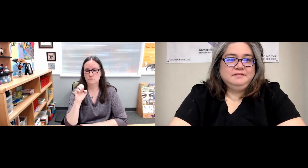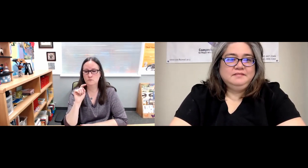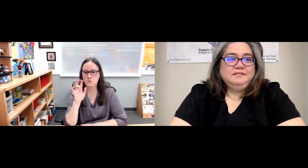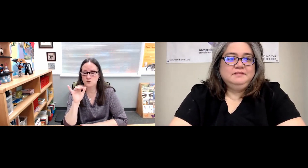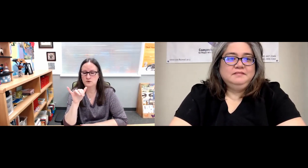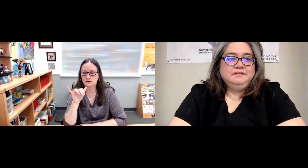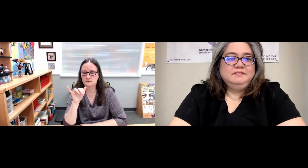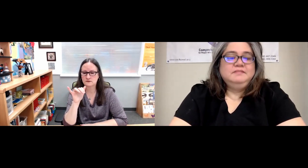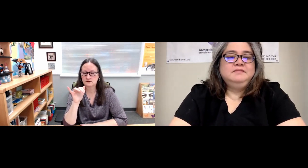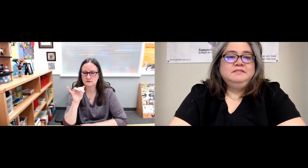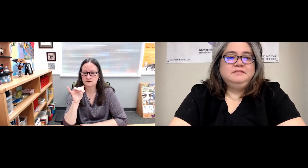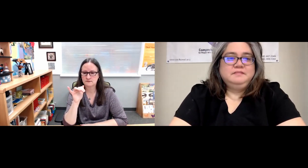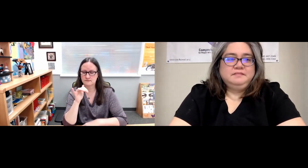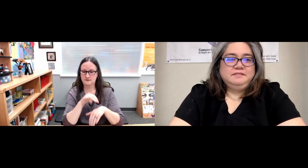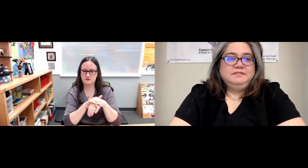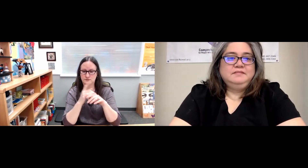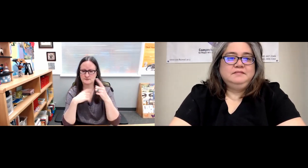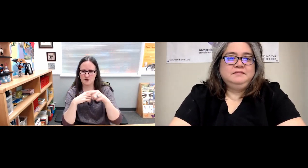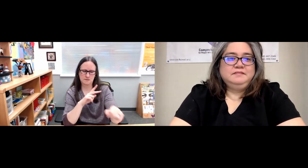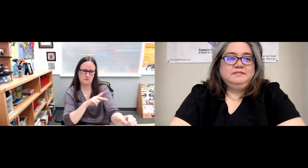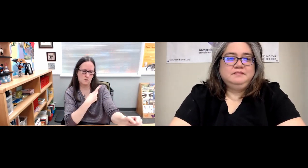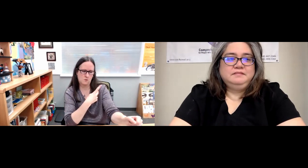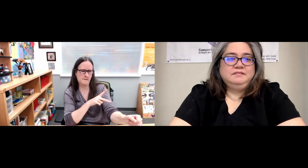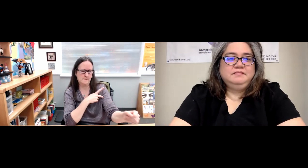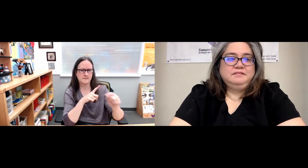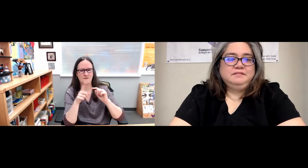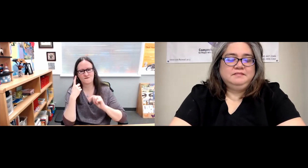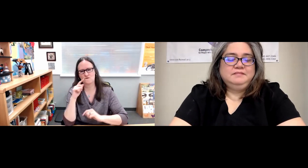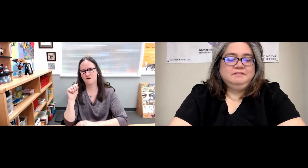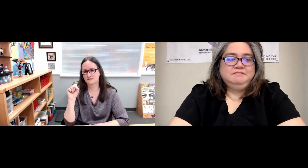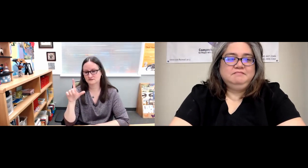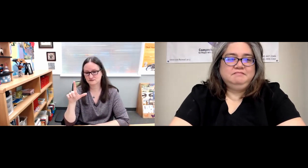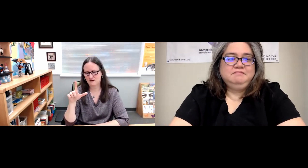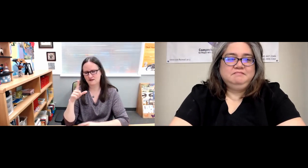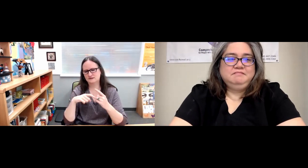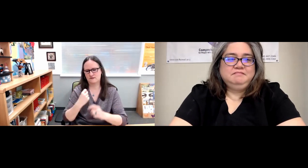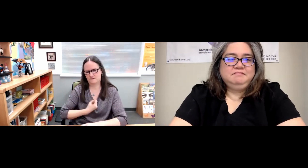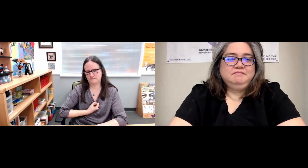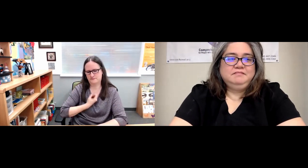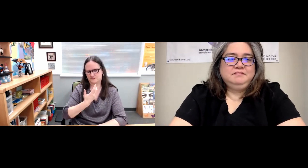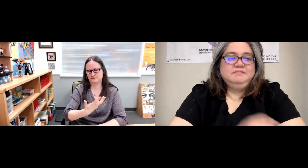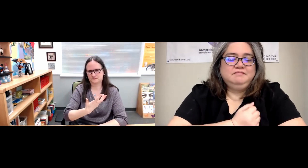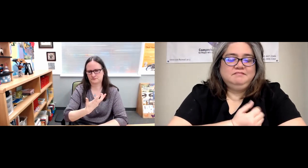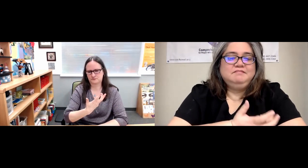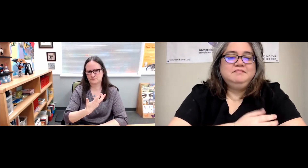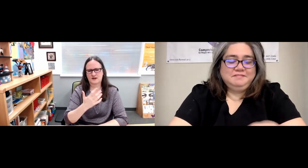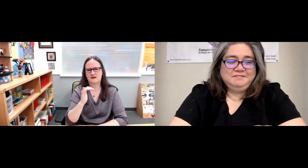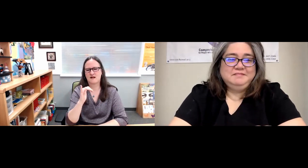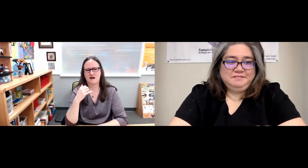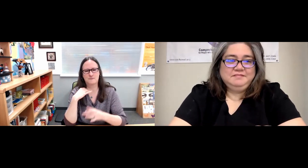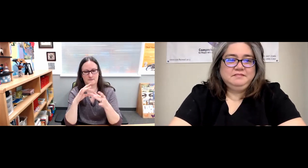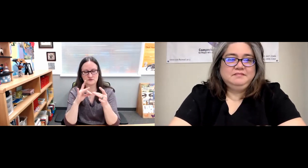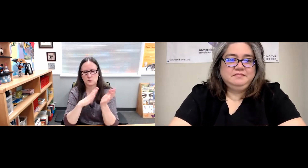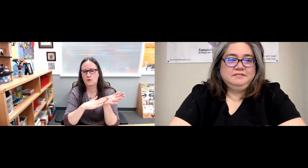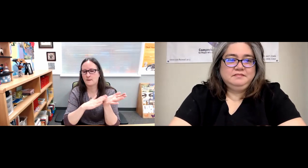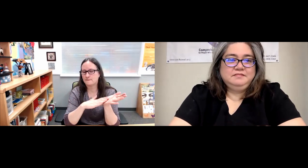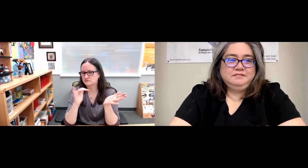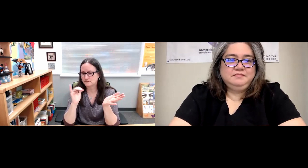And so the sign for poetry, the English sign is like this, but in asl it's signed this way. Like I